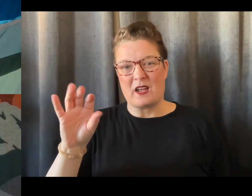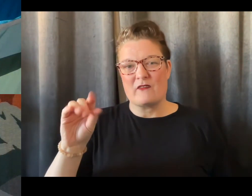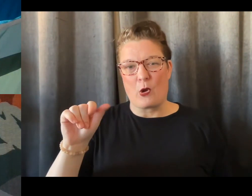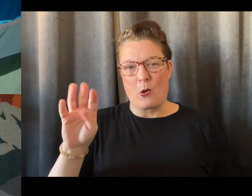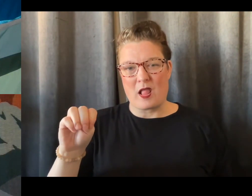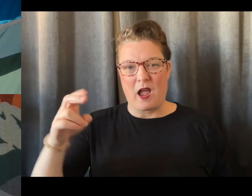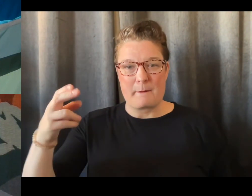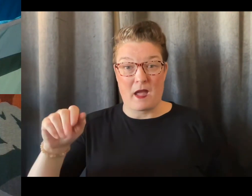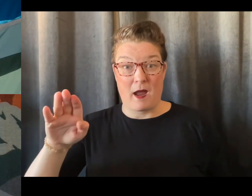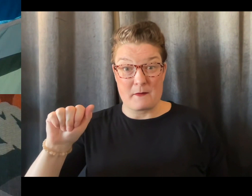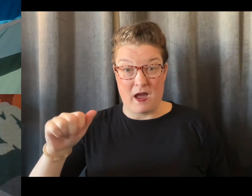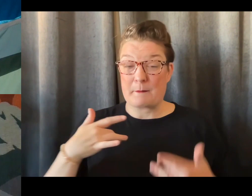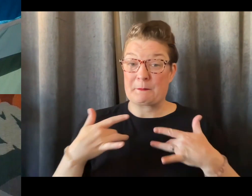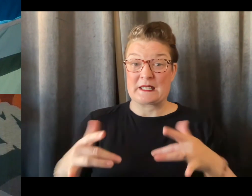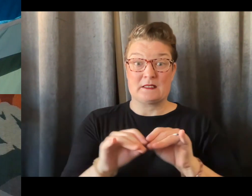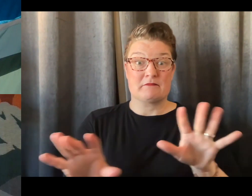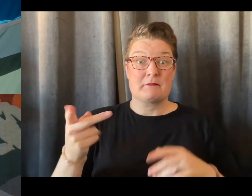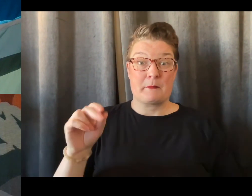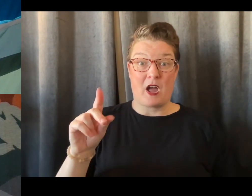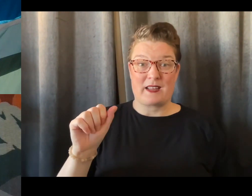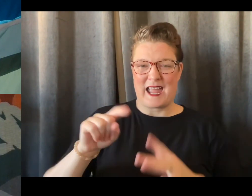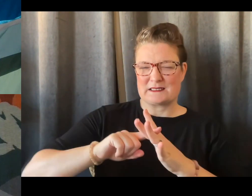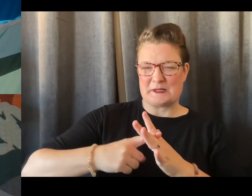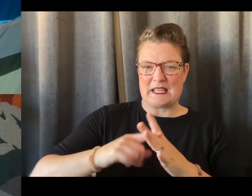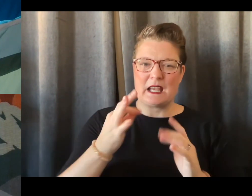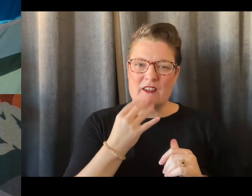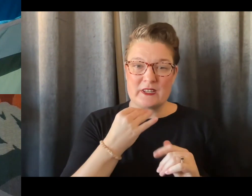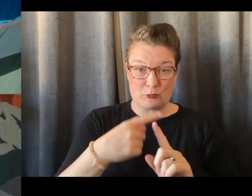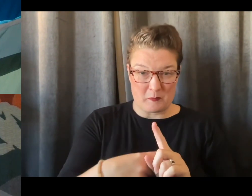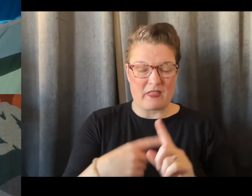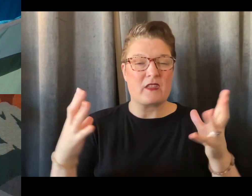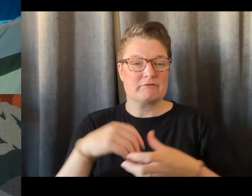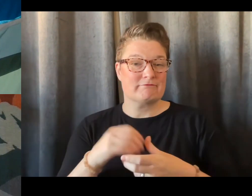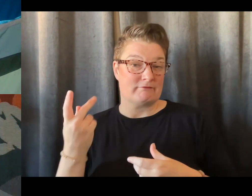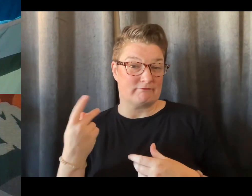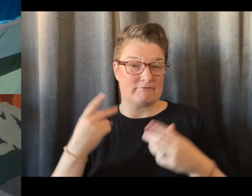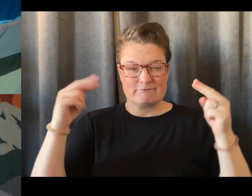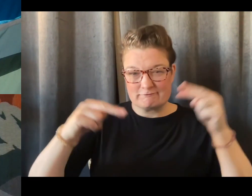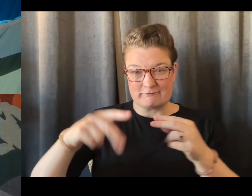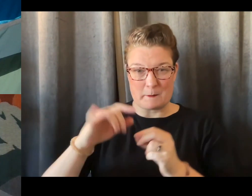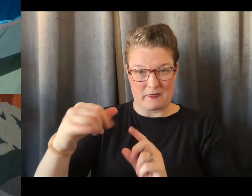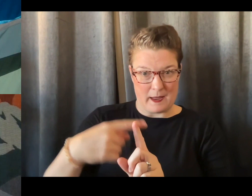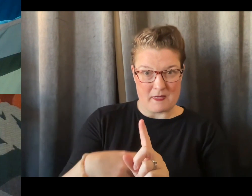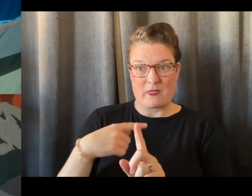includes our takes on that month and an interview with a contributor who wrote about that month in the planner.